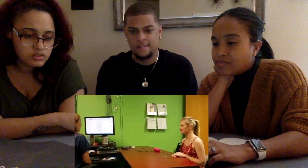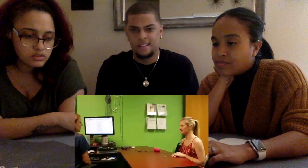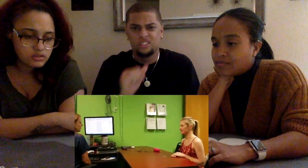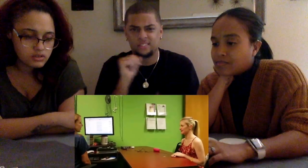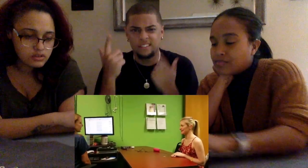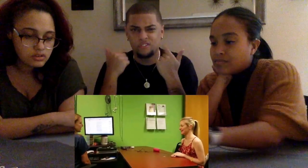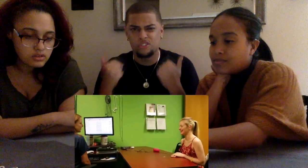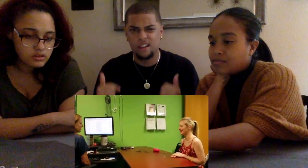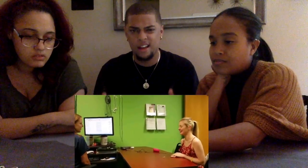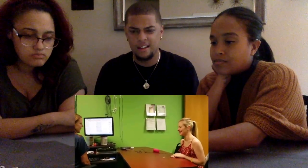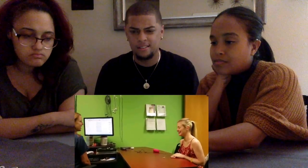Dante: She didn't cry!